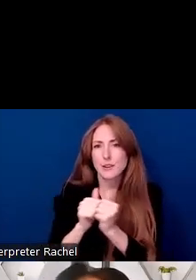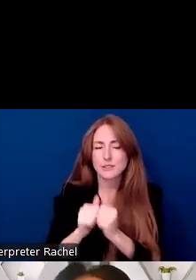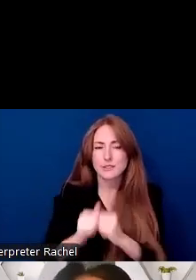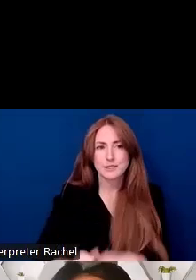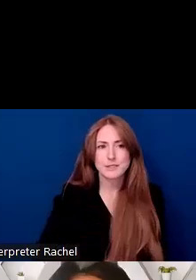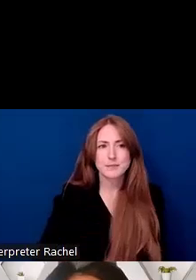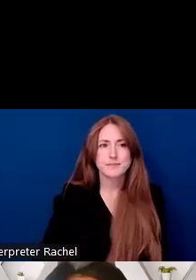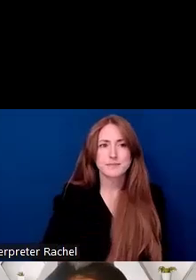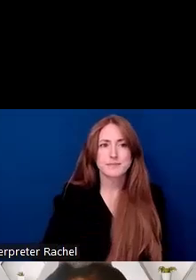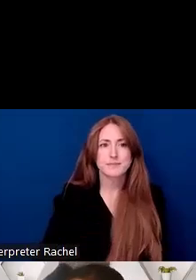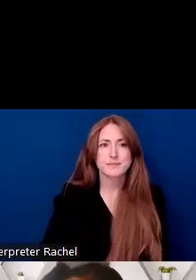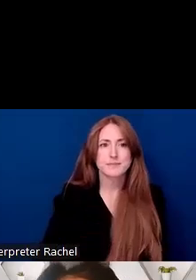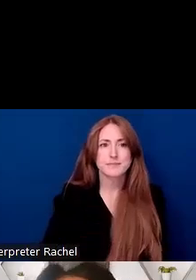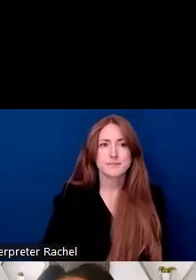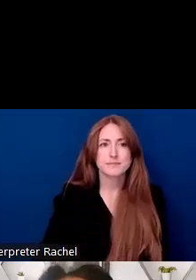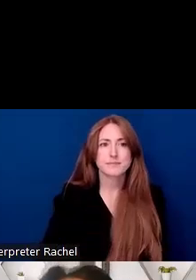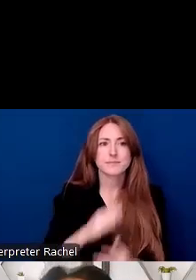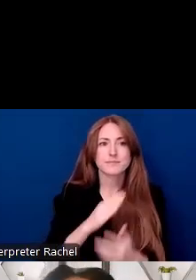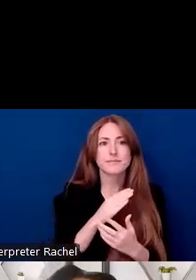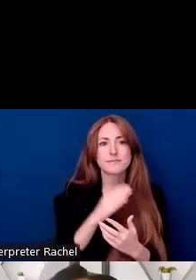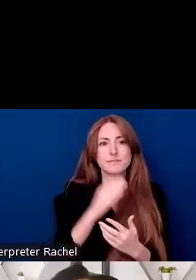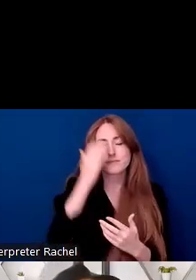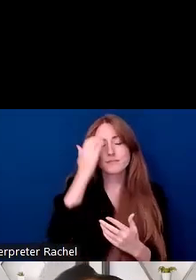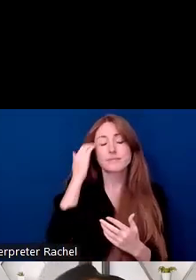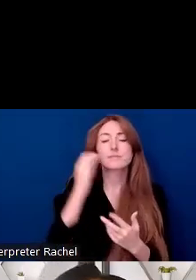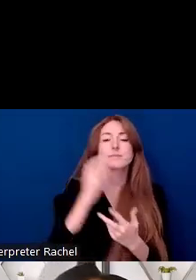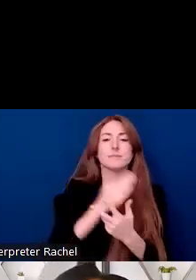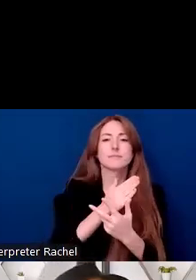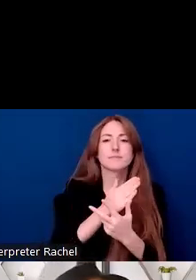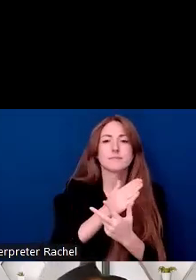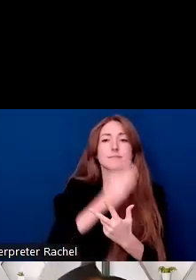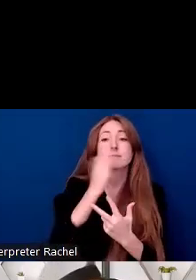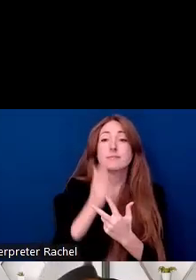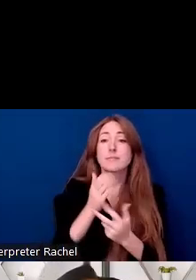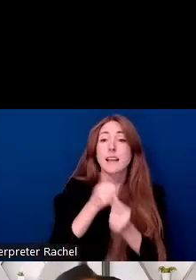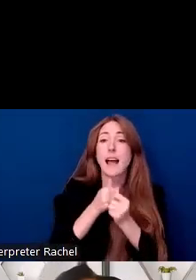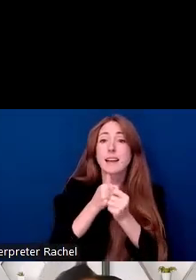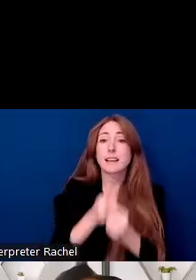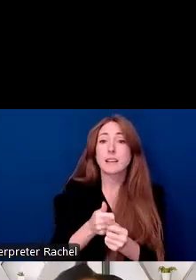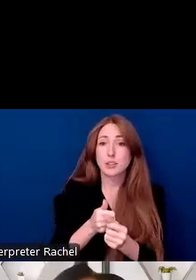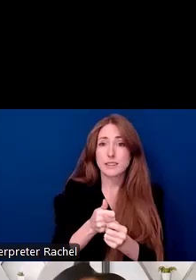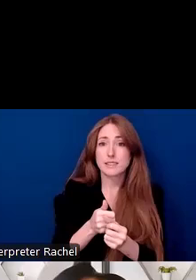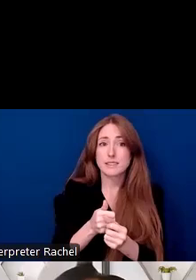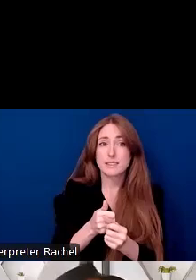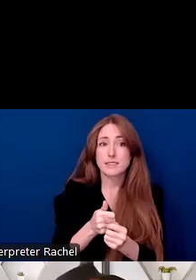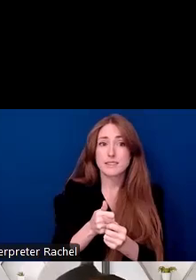While for the adherence rate, we find that the study related factor that adherence rate can